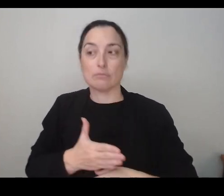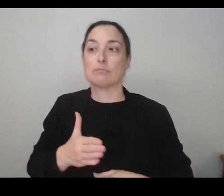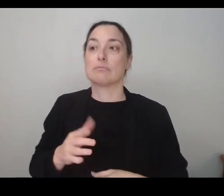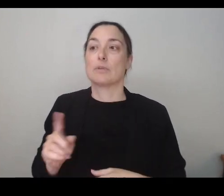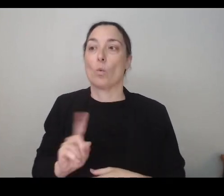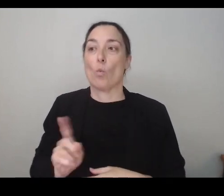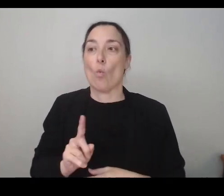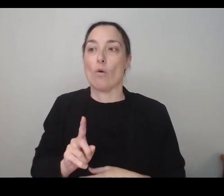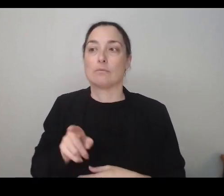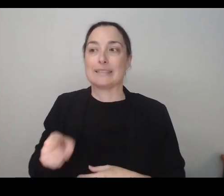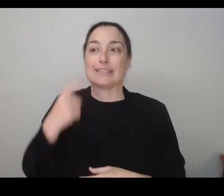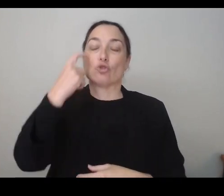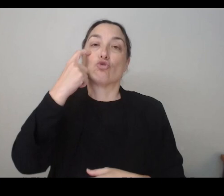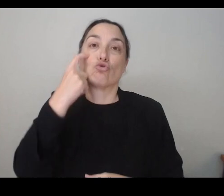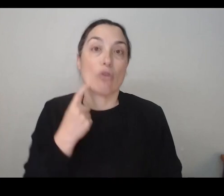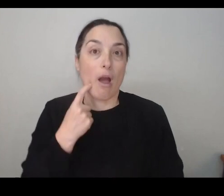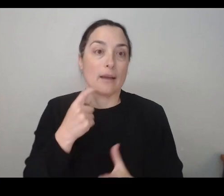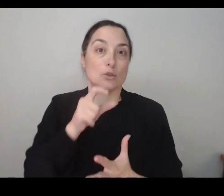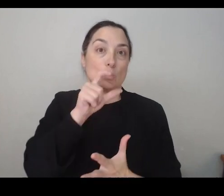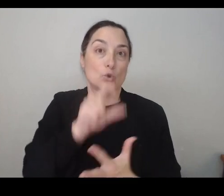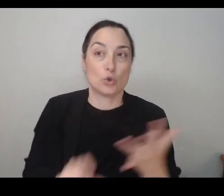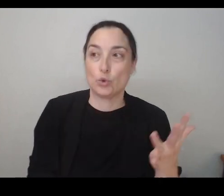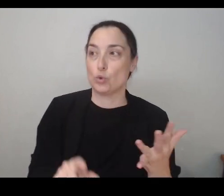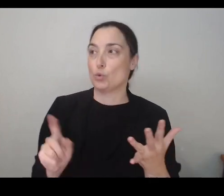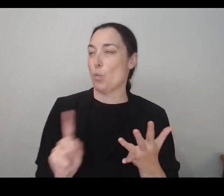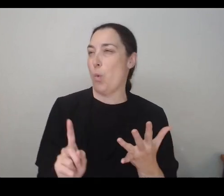and what games Gauguin is playing in paintings